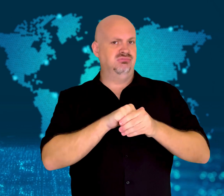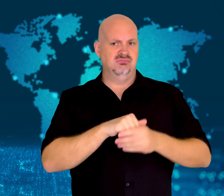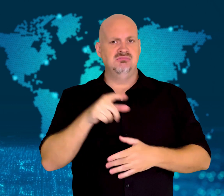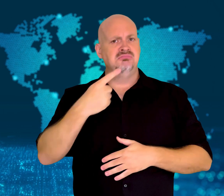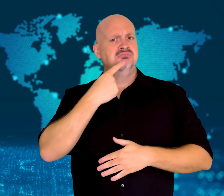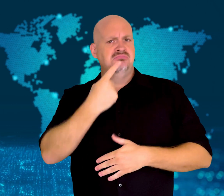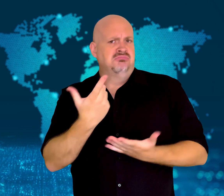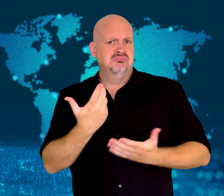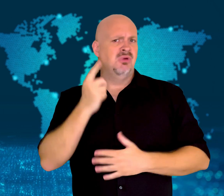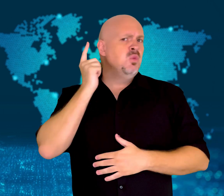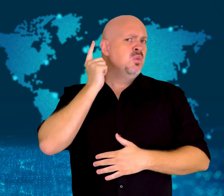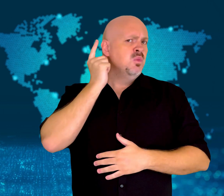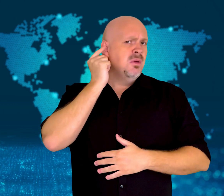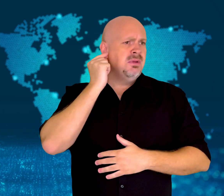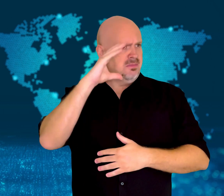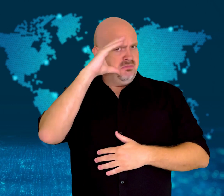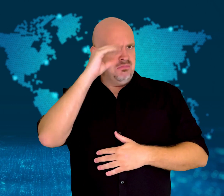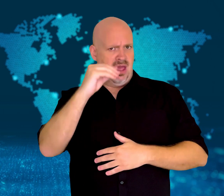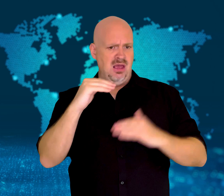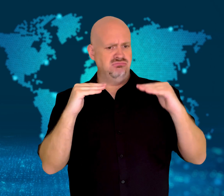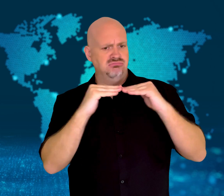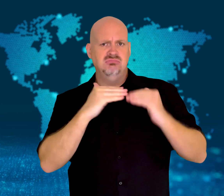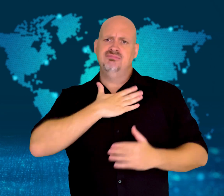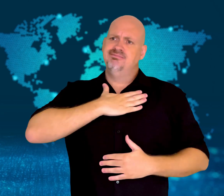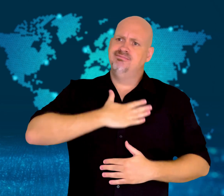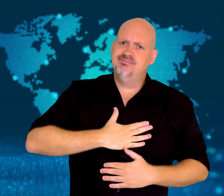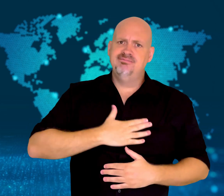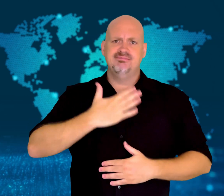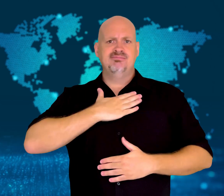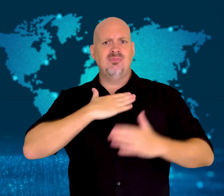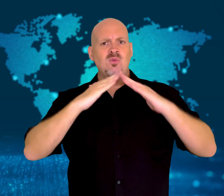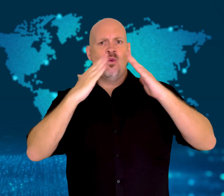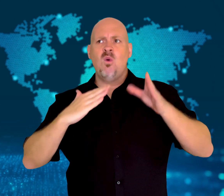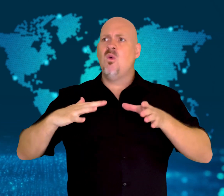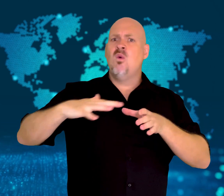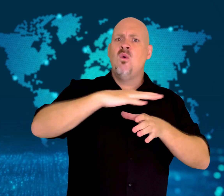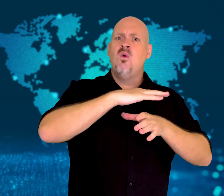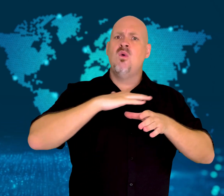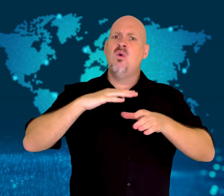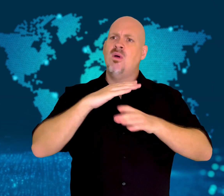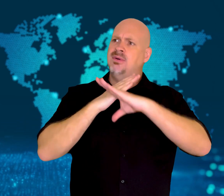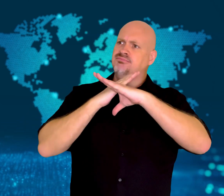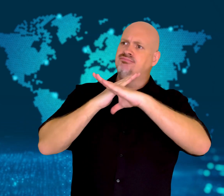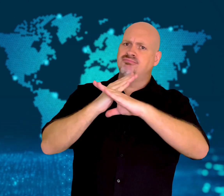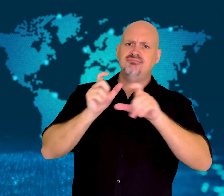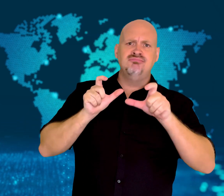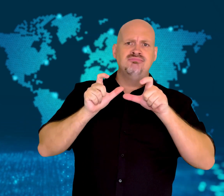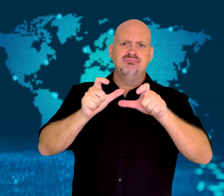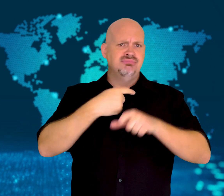However, she insisted on joining,